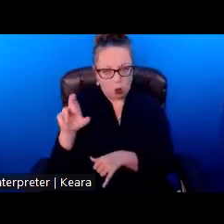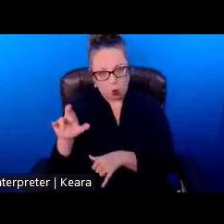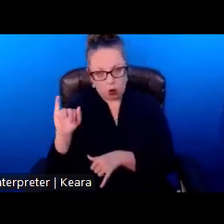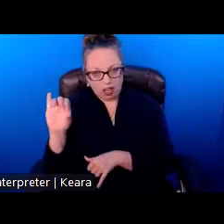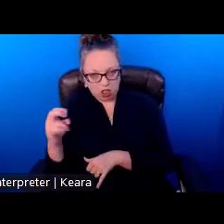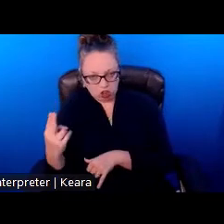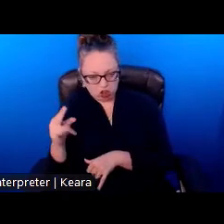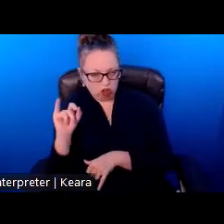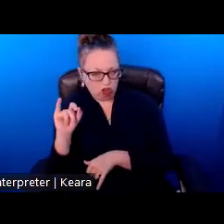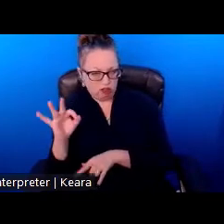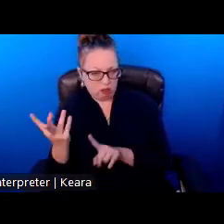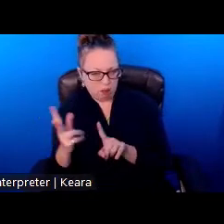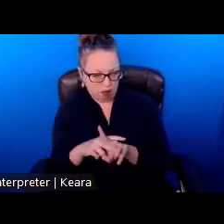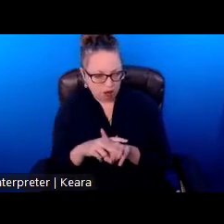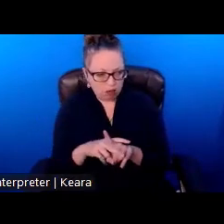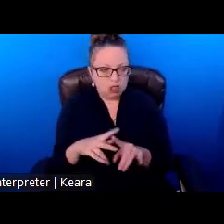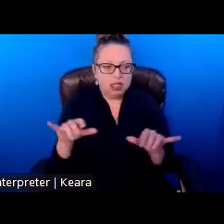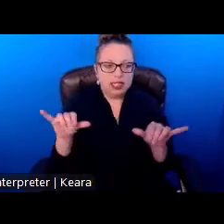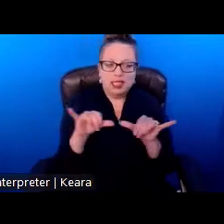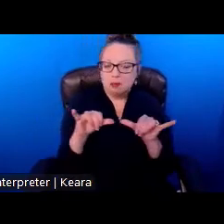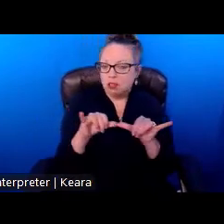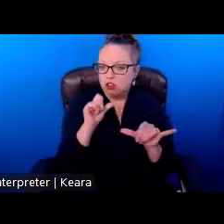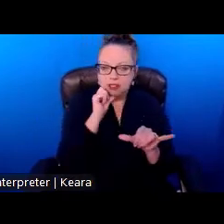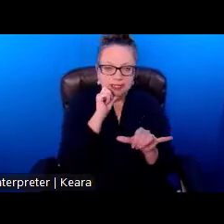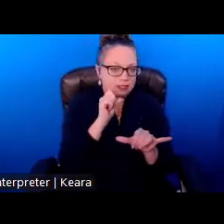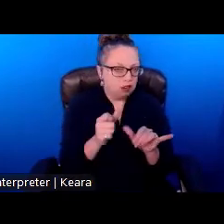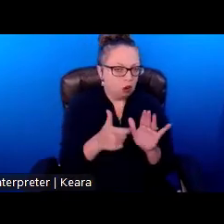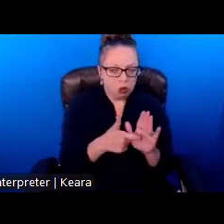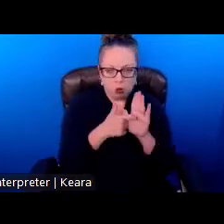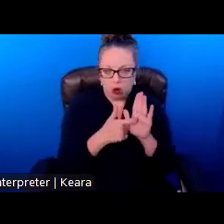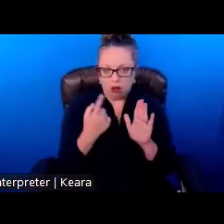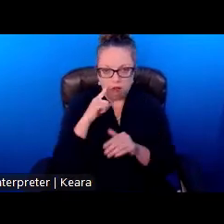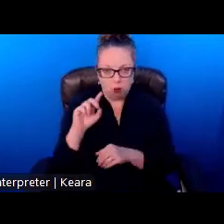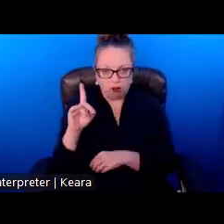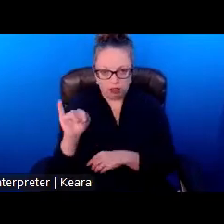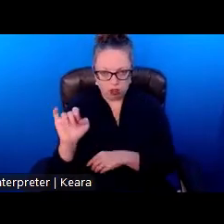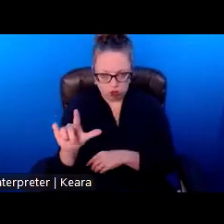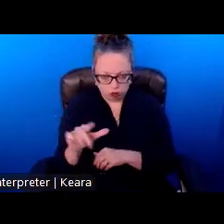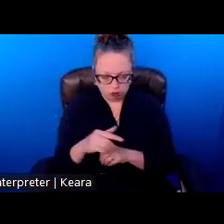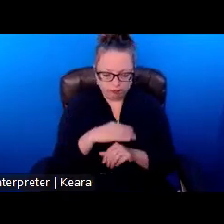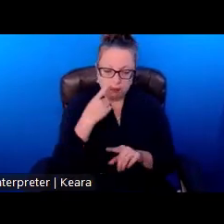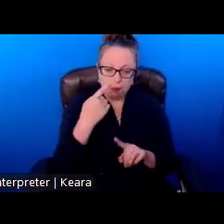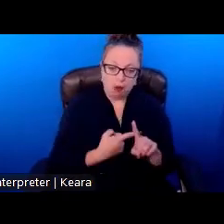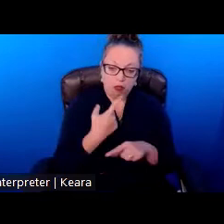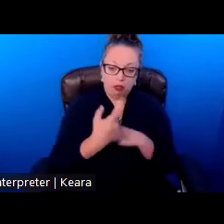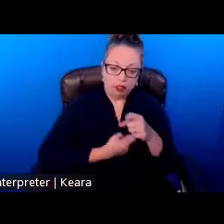Dimensions are not required for digital photography. Month and year of completion.